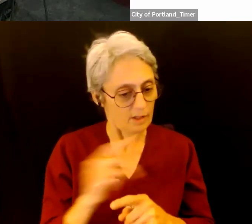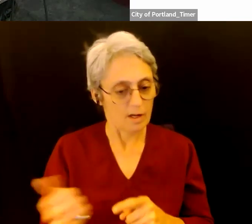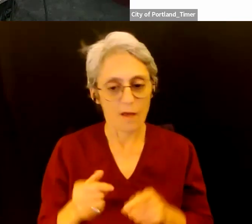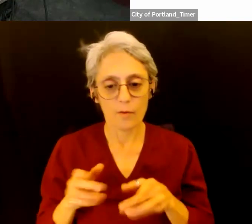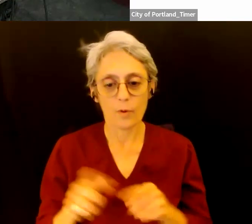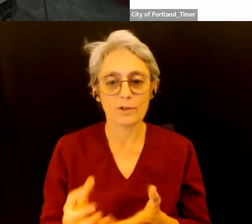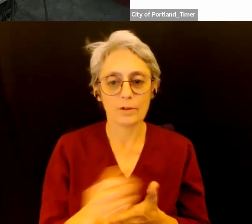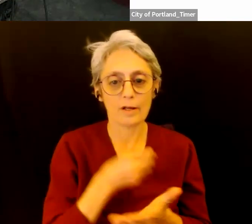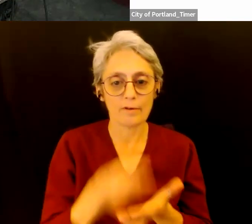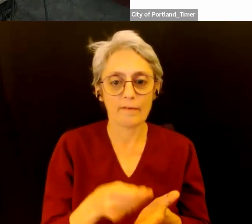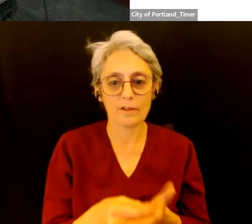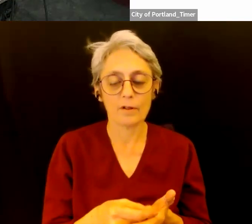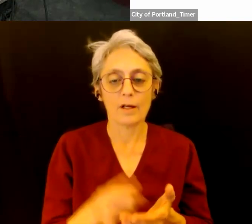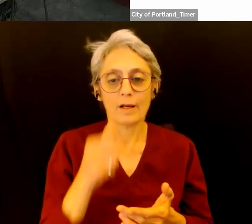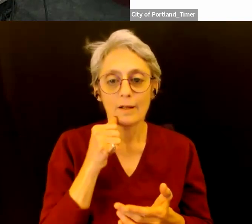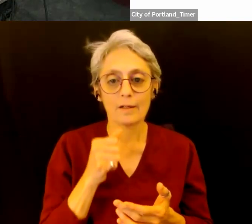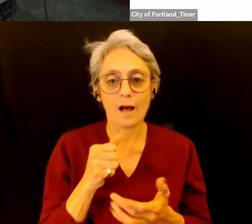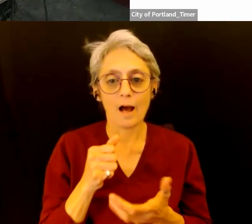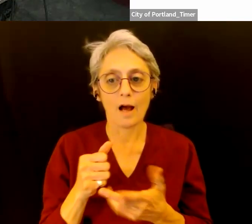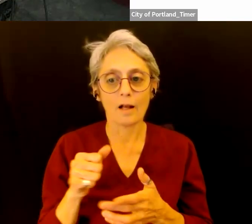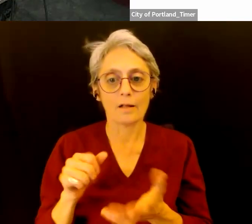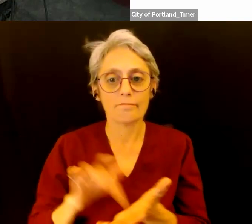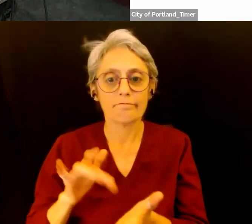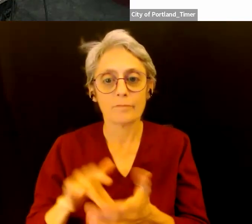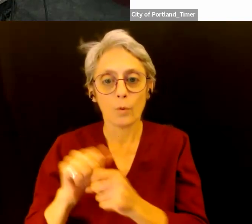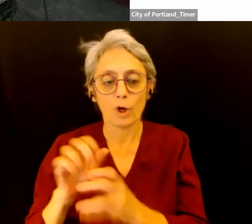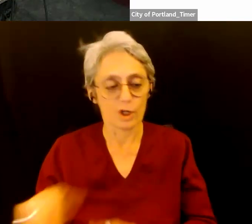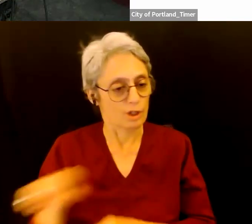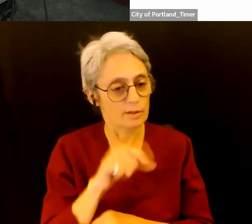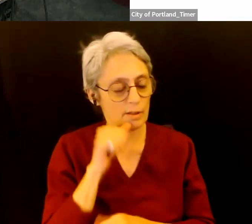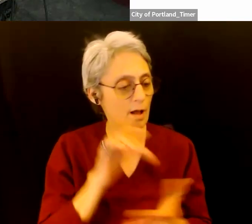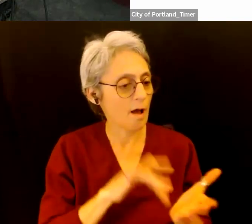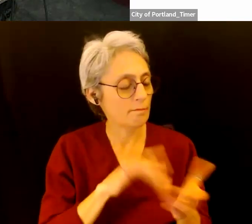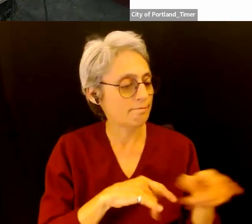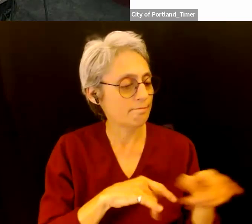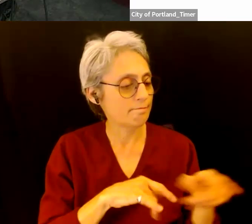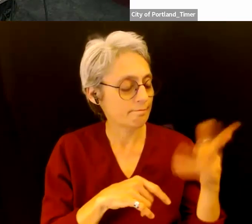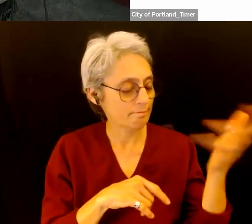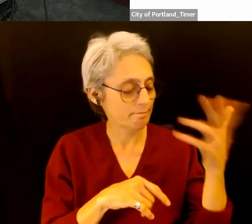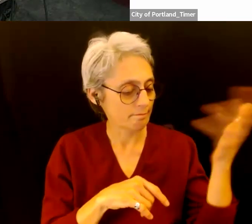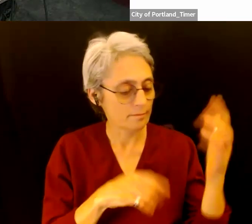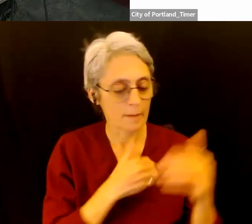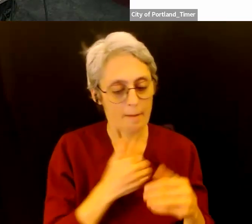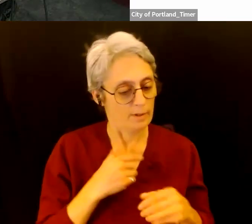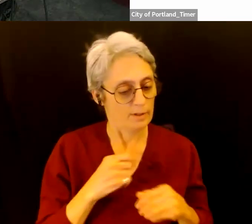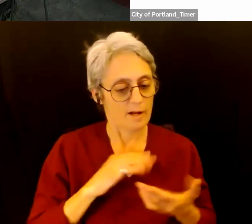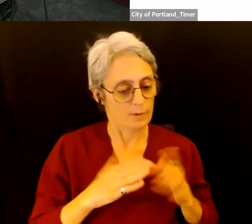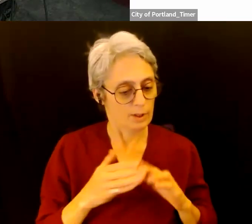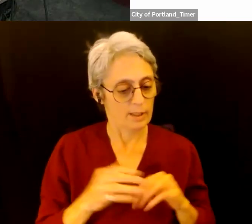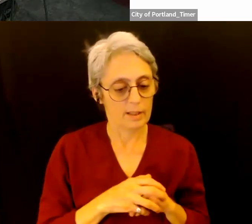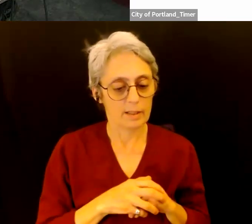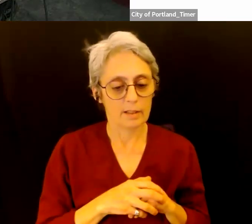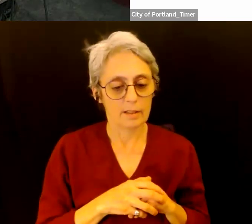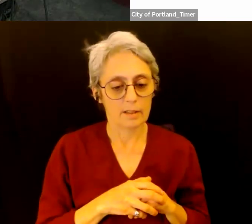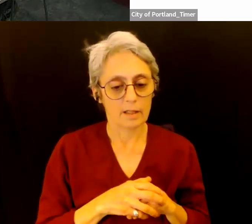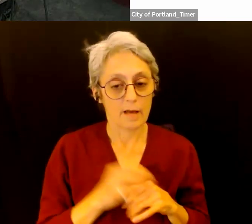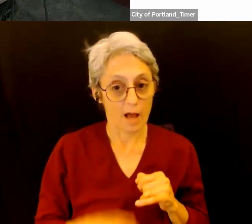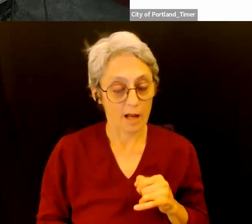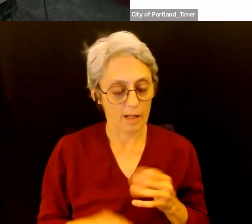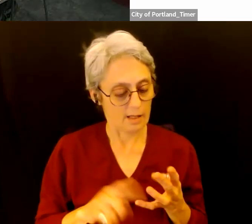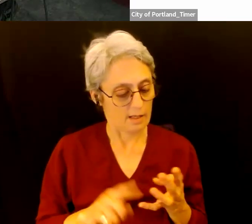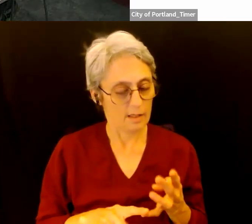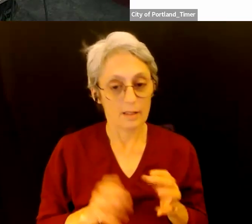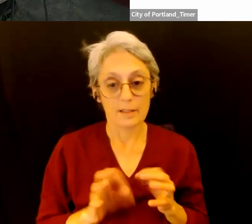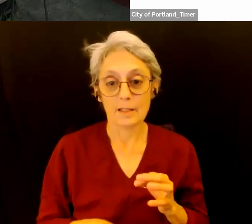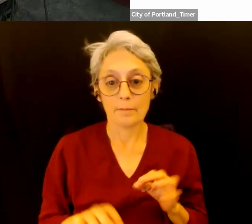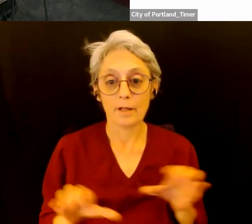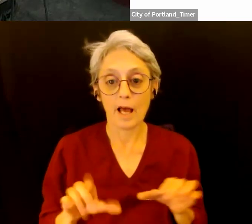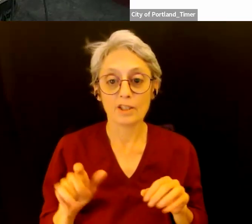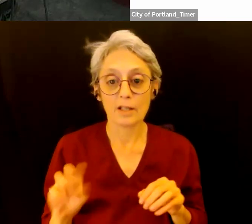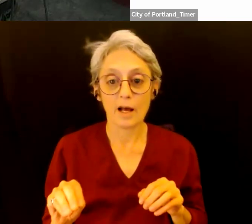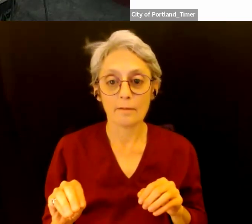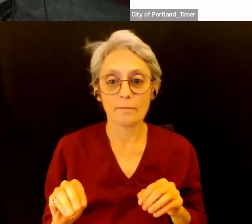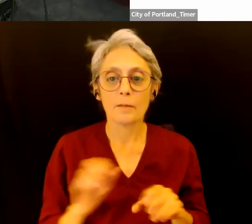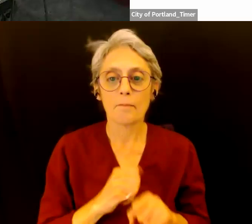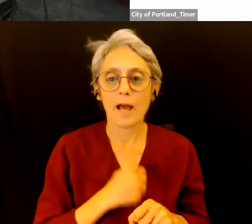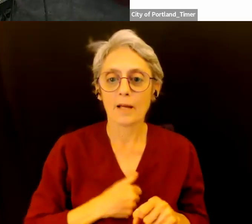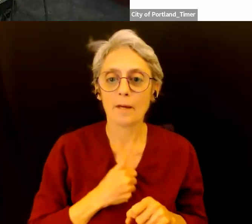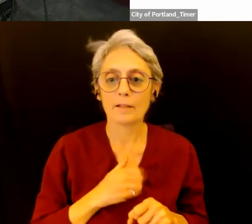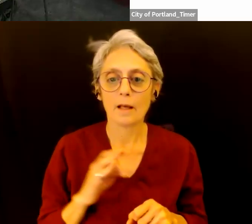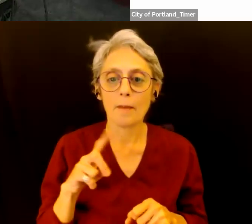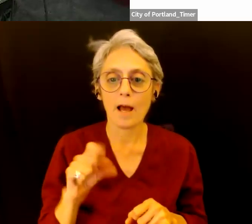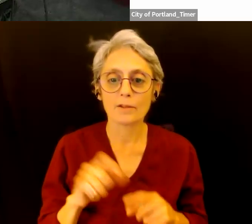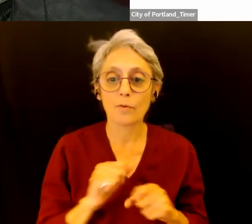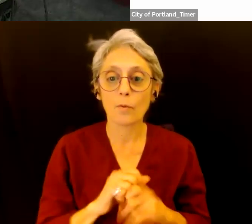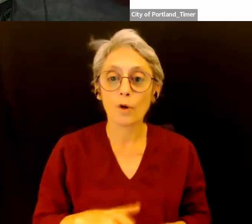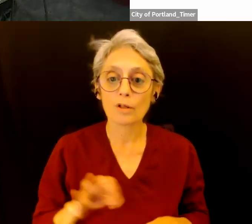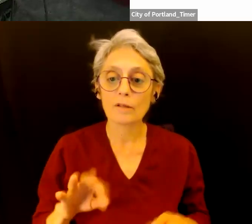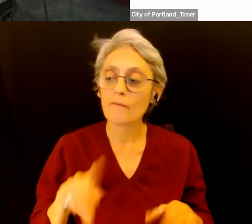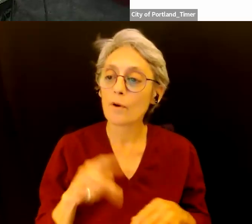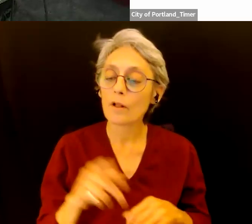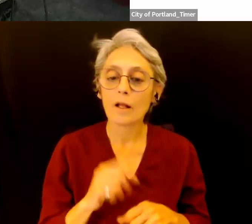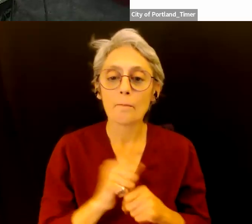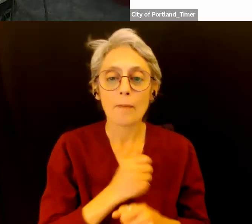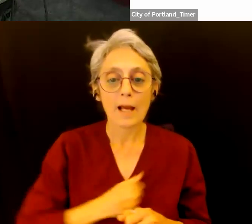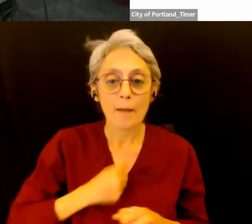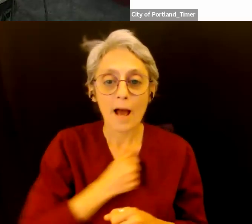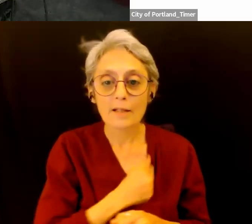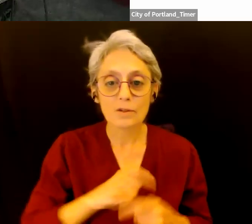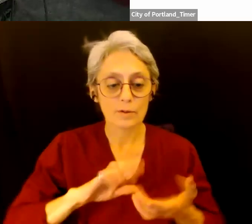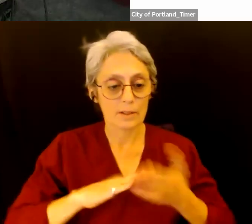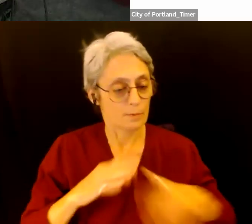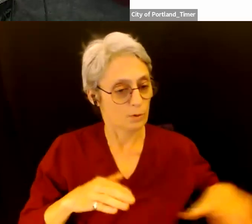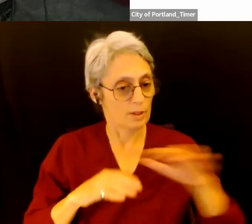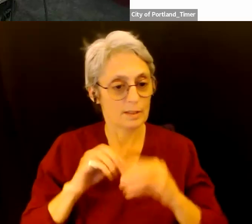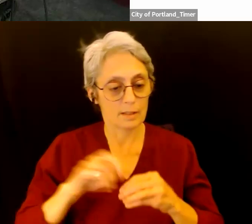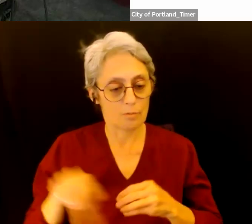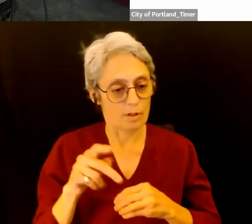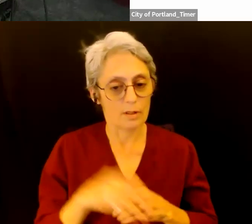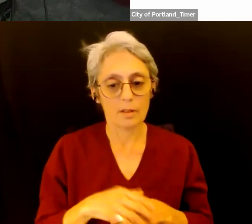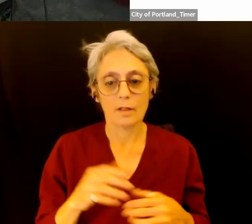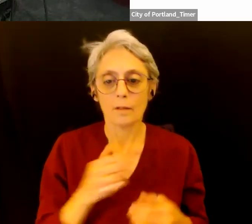Not on the backs of workers, not on the backs of the members of our community and finally Very simple. The action item is make amends, make amends to the workers of portland Make amends to the communities of Portland, make amends.